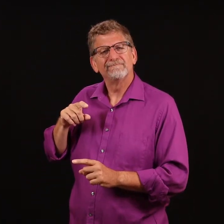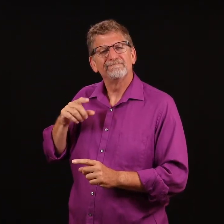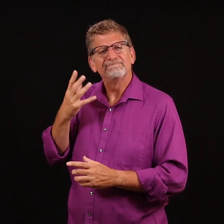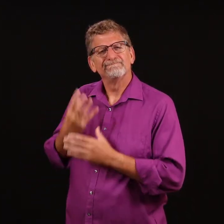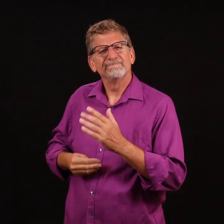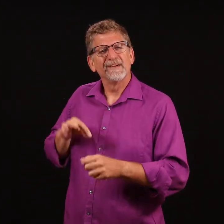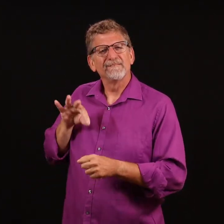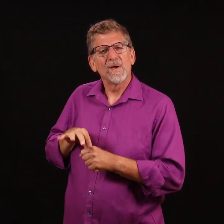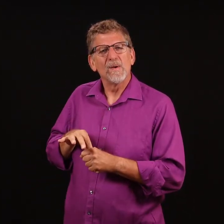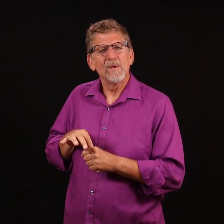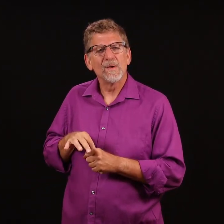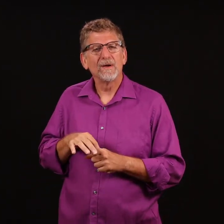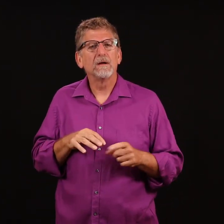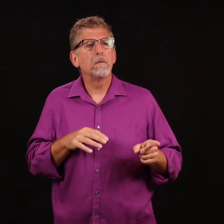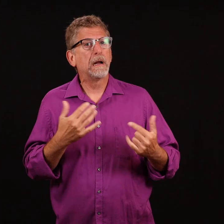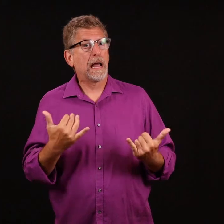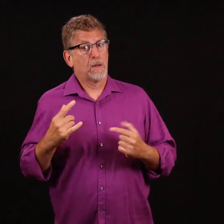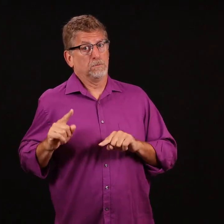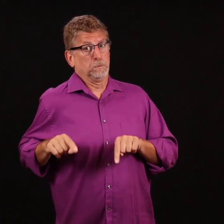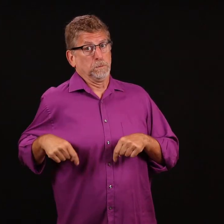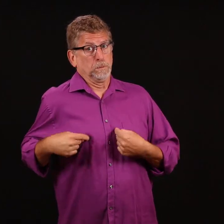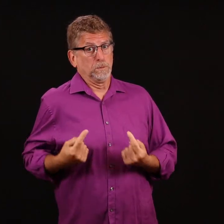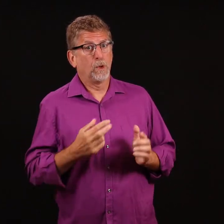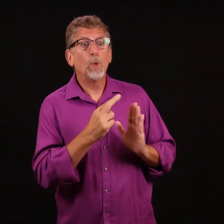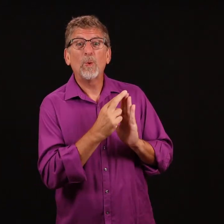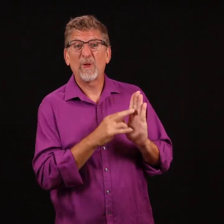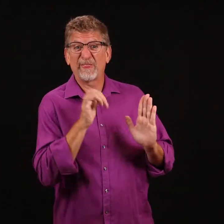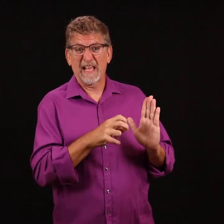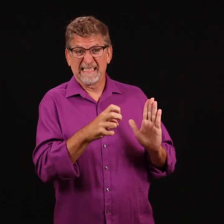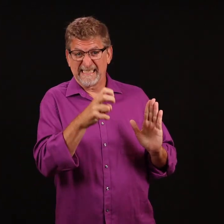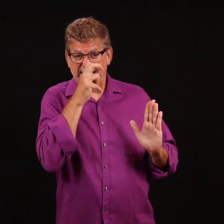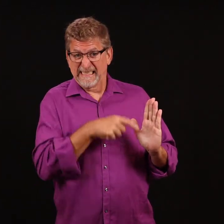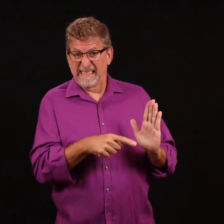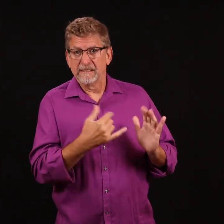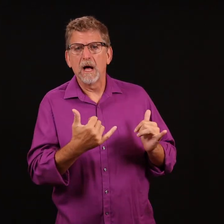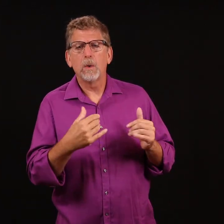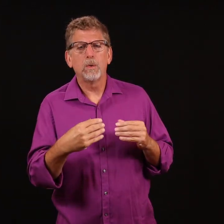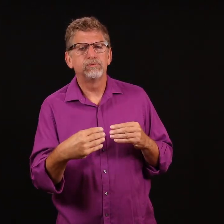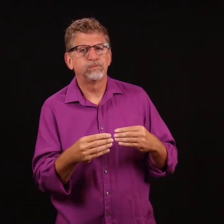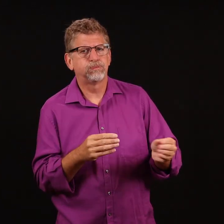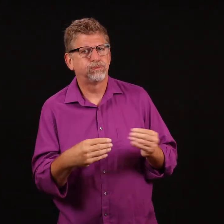for absentee voting. These previously strict rules for reasoning have become